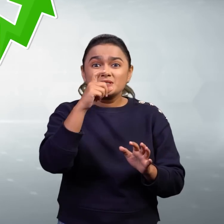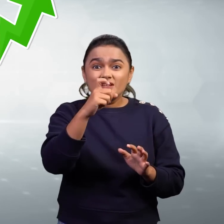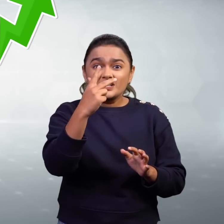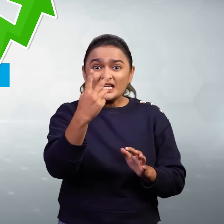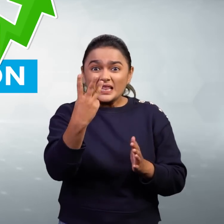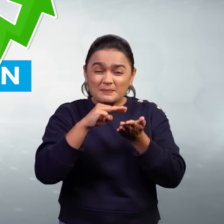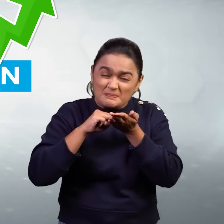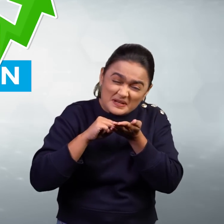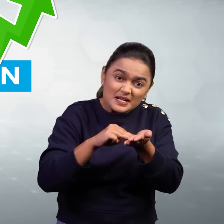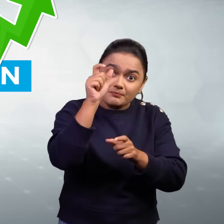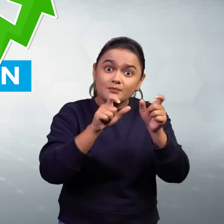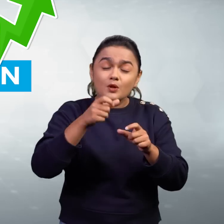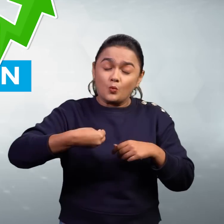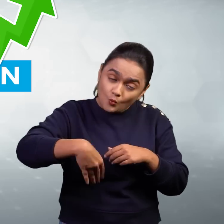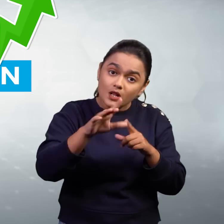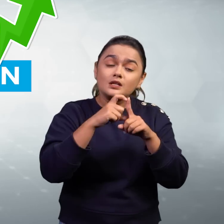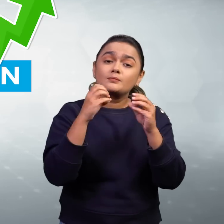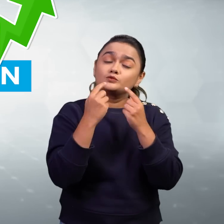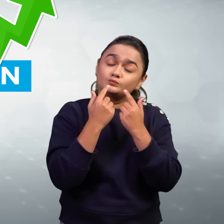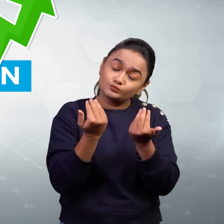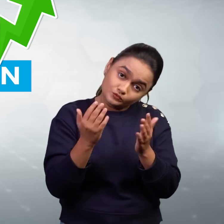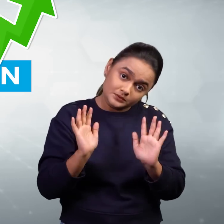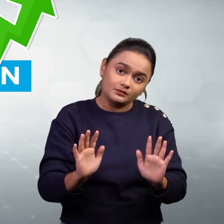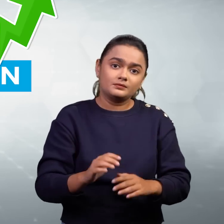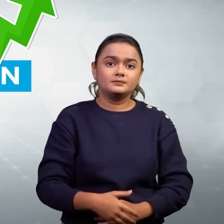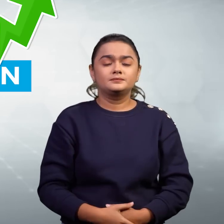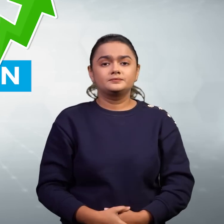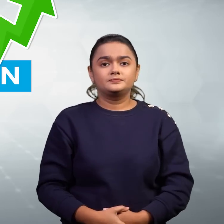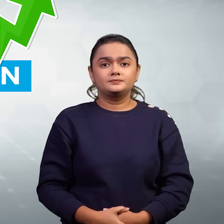That will be approximately 783 million adults who will have diabetes in the future.